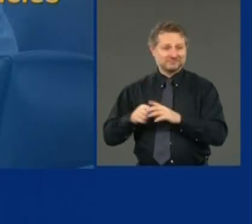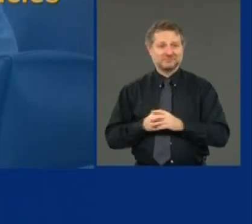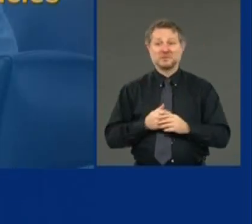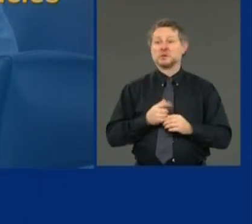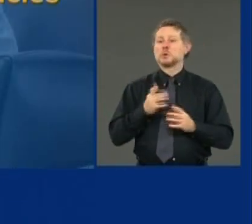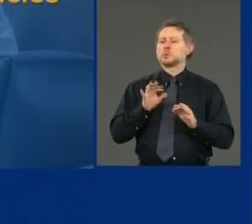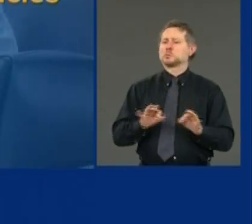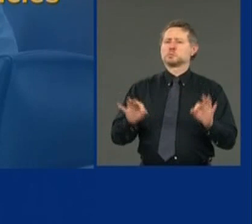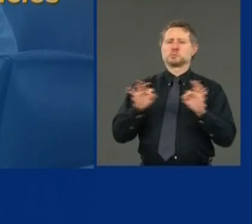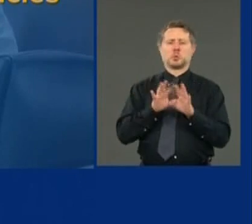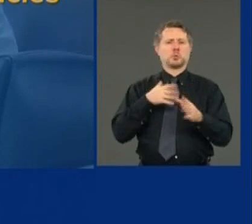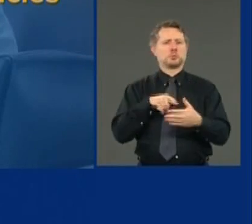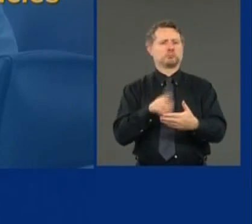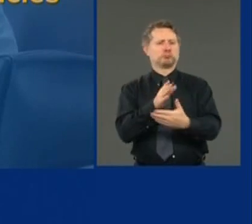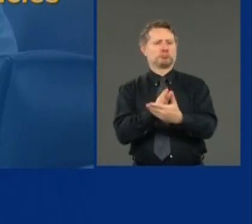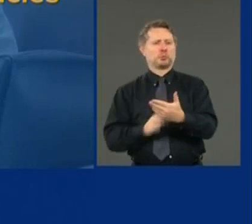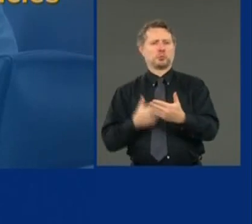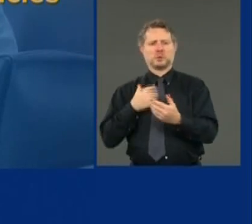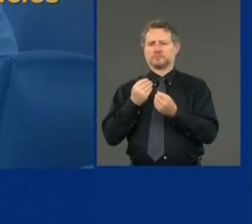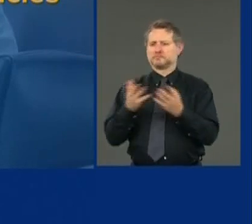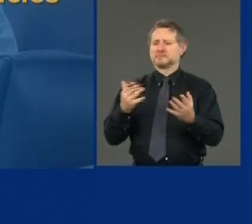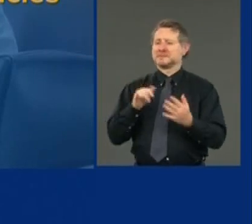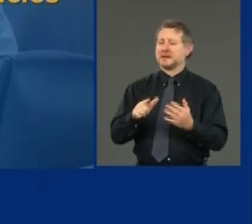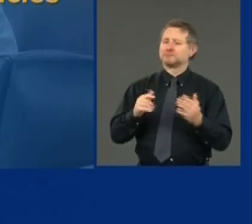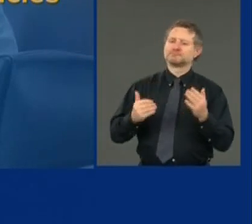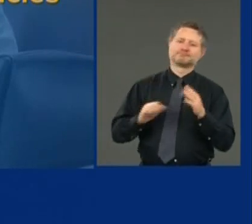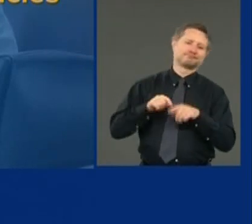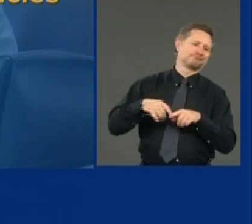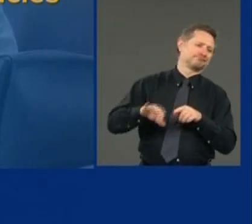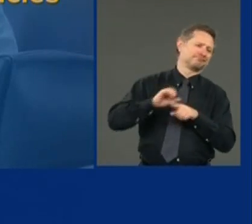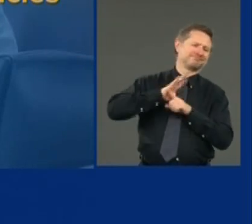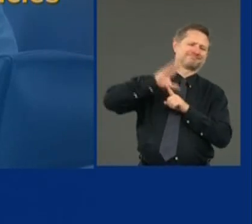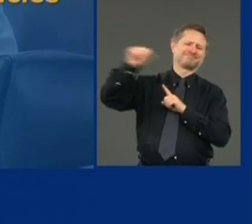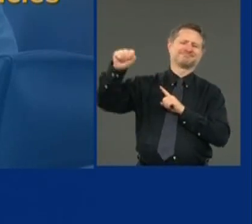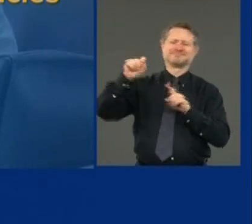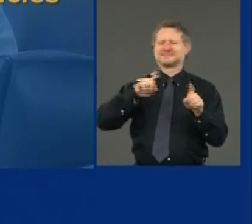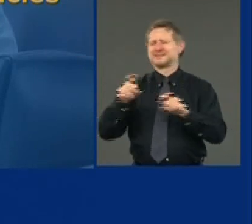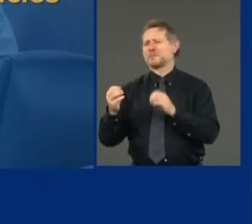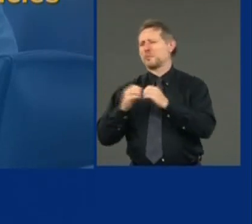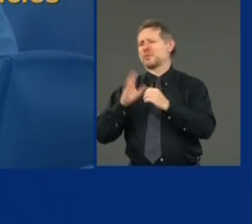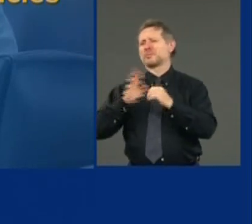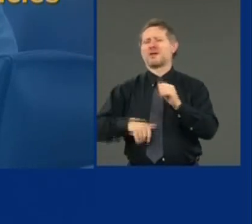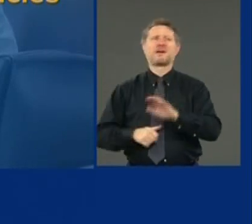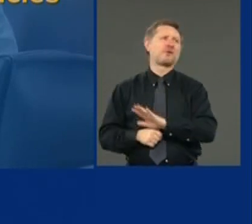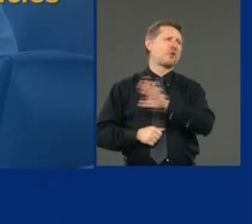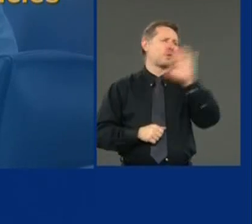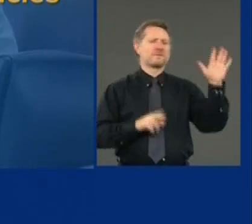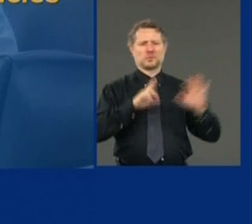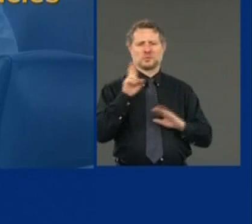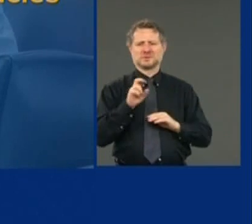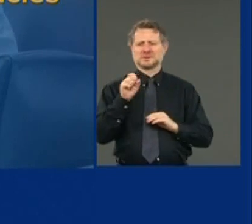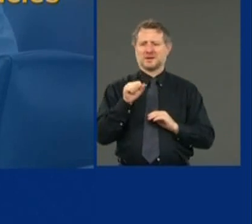WEEK. TESTING IS A BIG COMPONENT OF ALL THIS. NEW YORK STATE TESTS MORE THAN